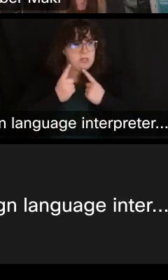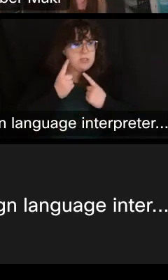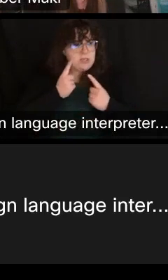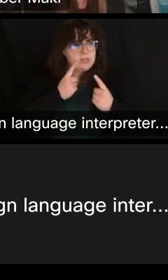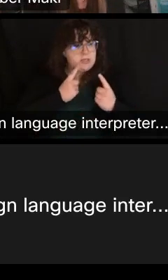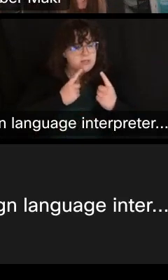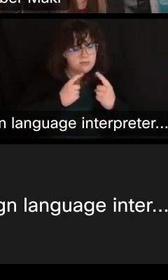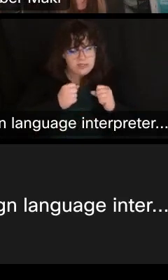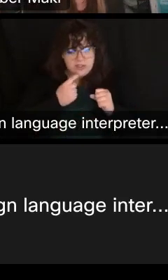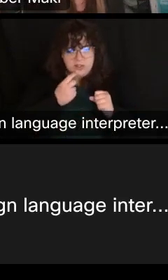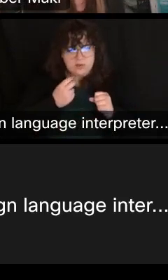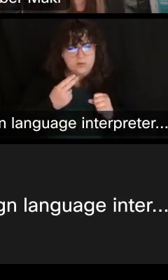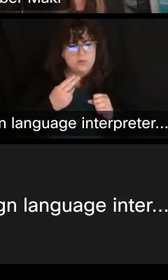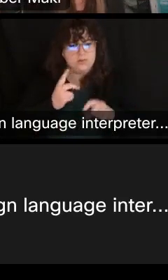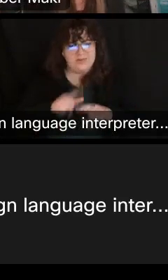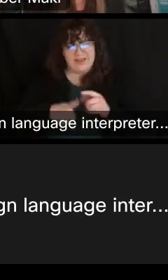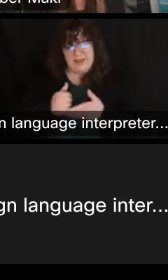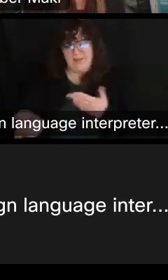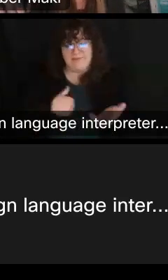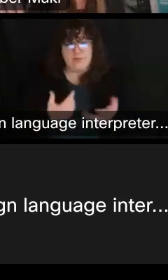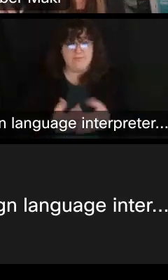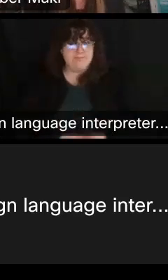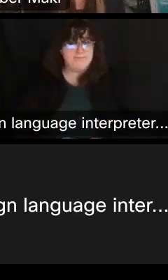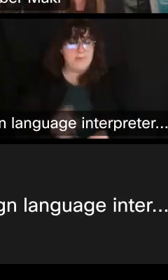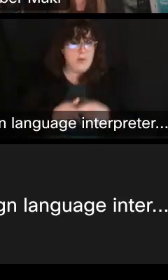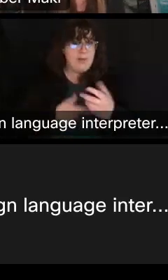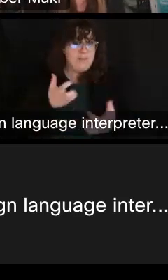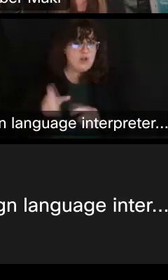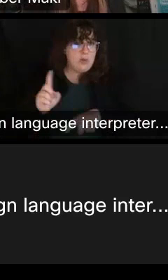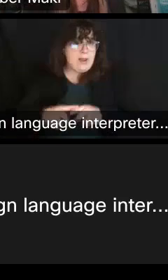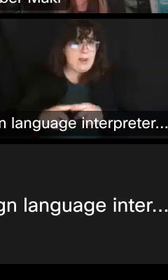we can't really help them. We can't make their needs, so they can't come back here.